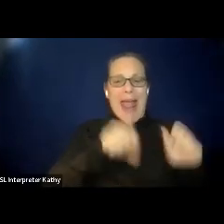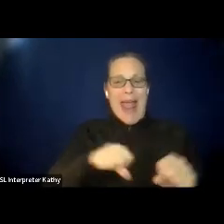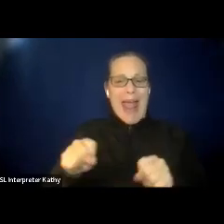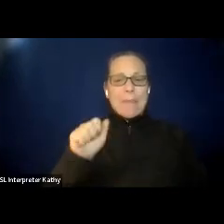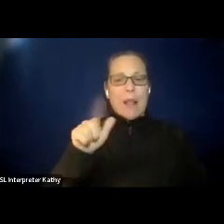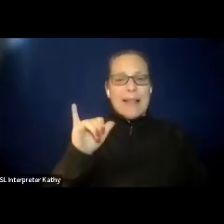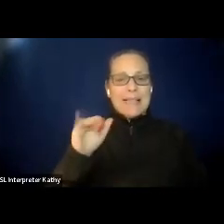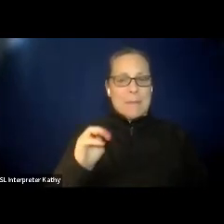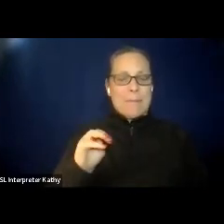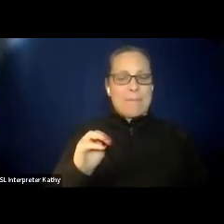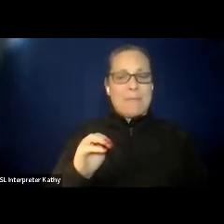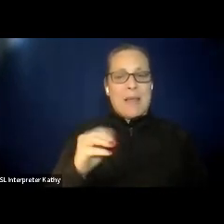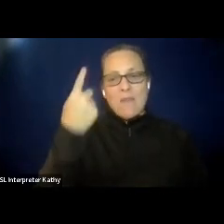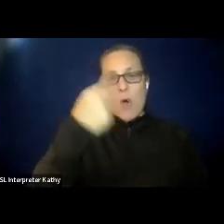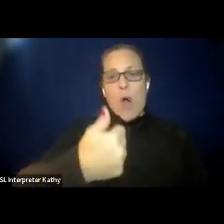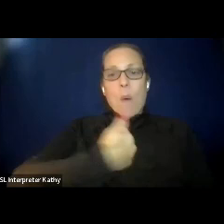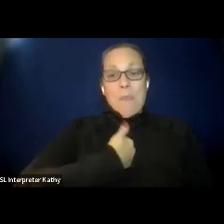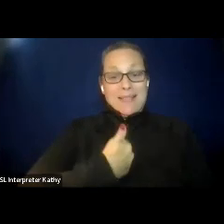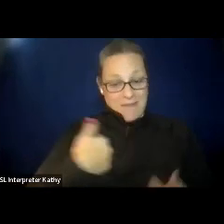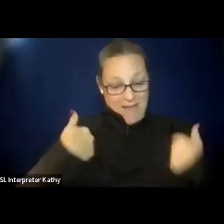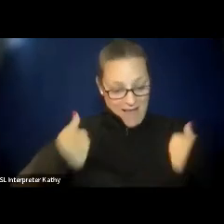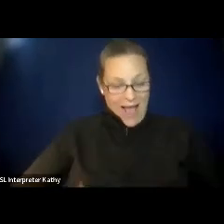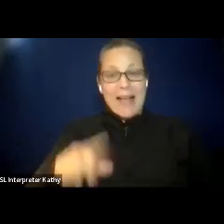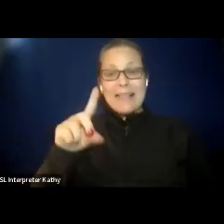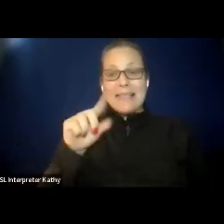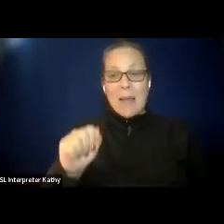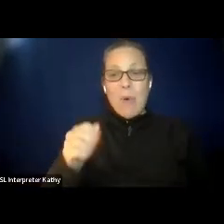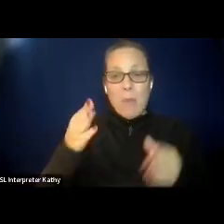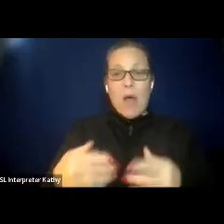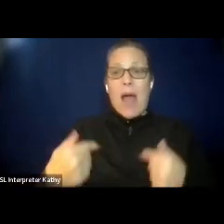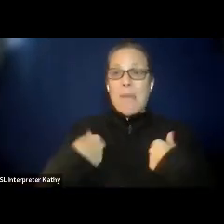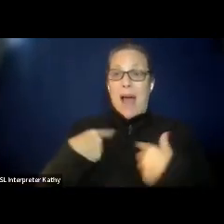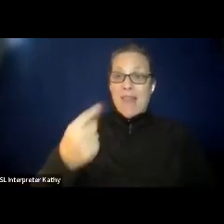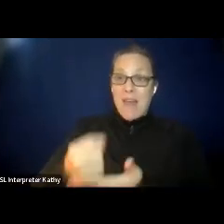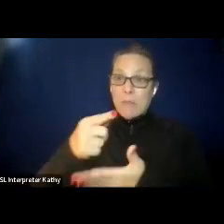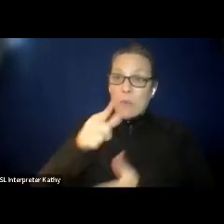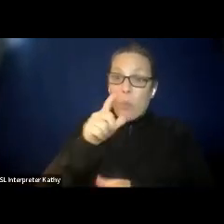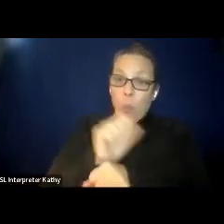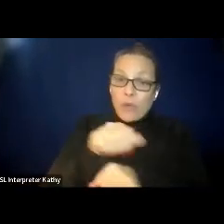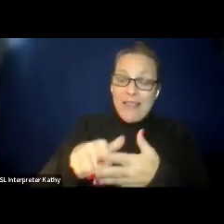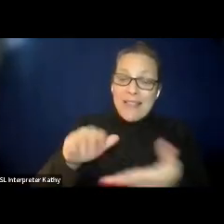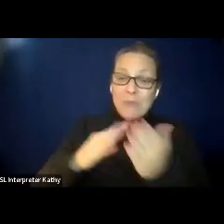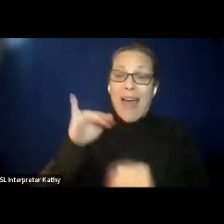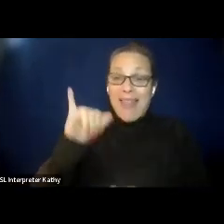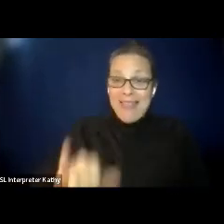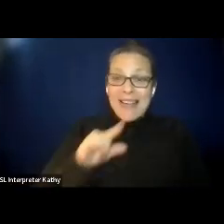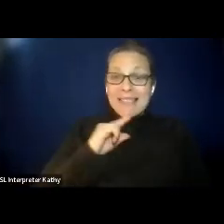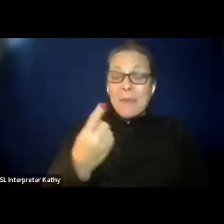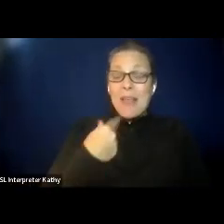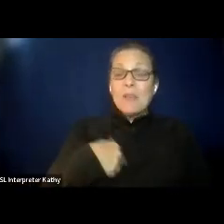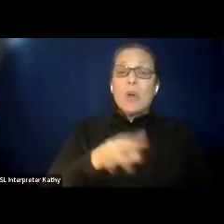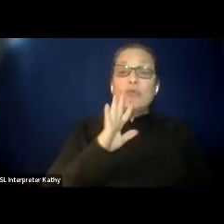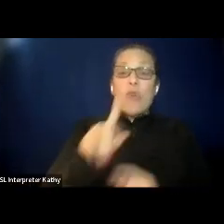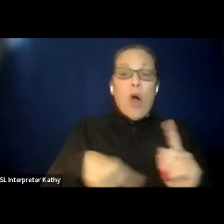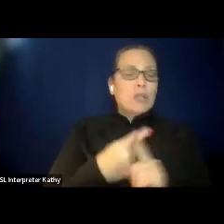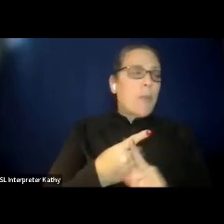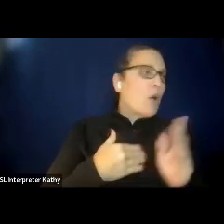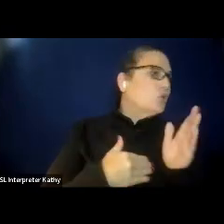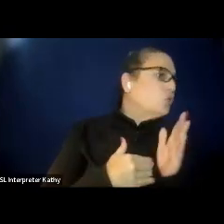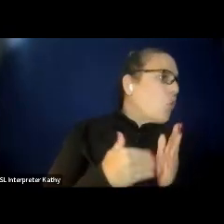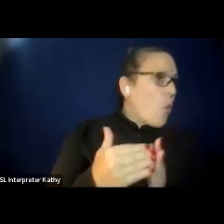out in red and underneath it says internalized ableism" for myself as a